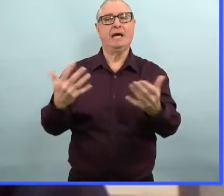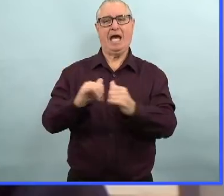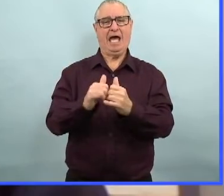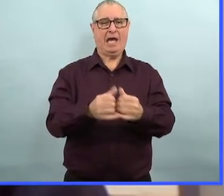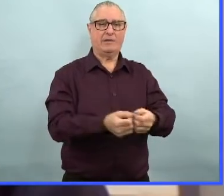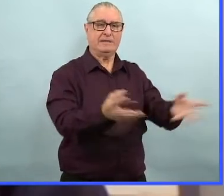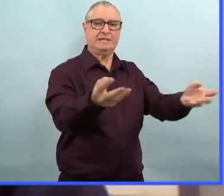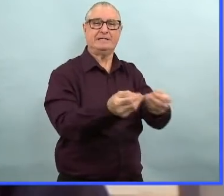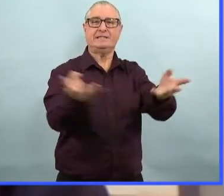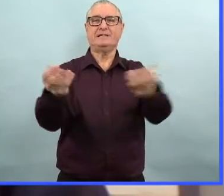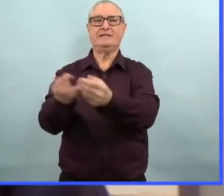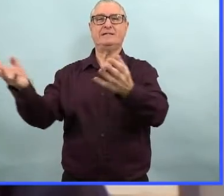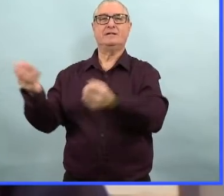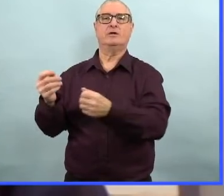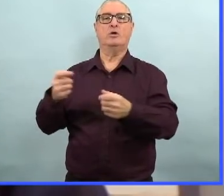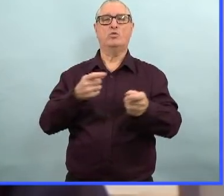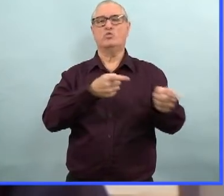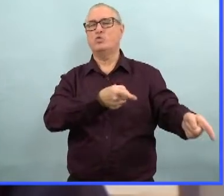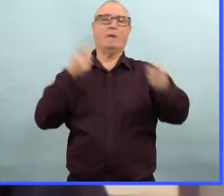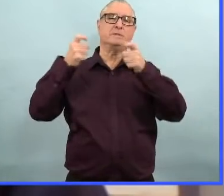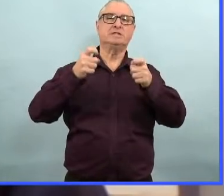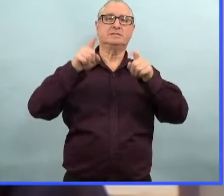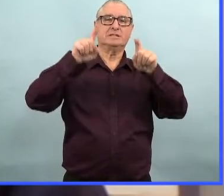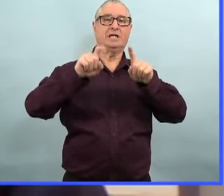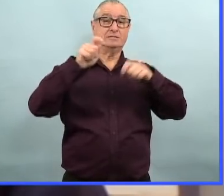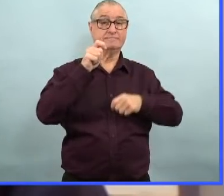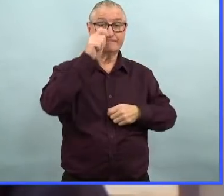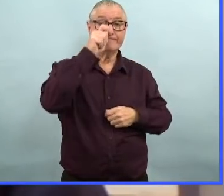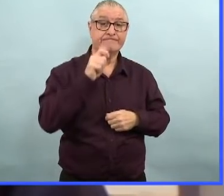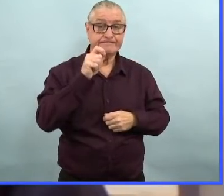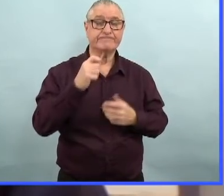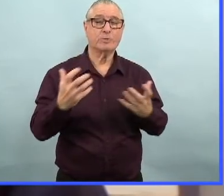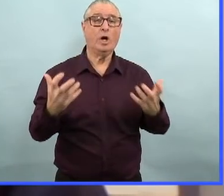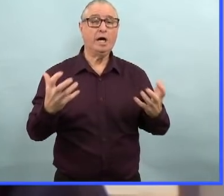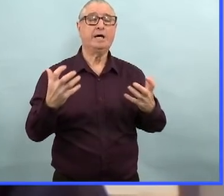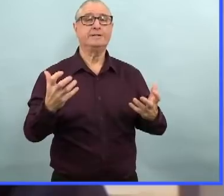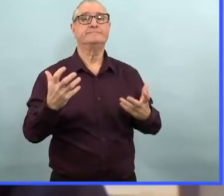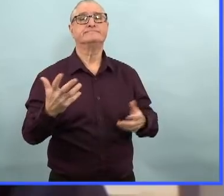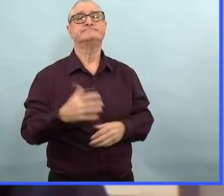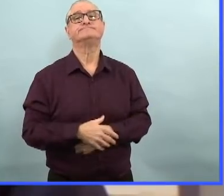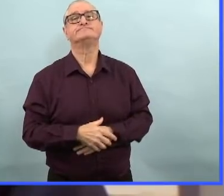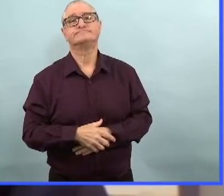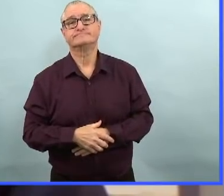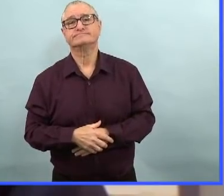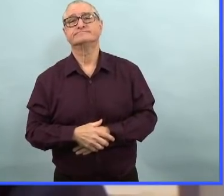purposes other than being symptomatic then we we don't need those people coming to those sites now